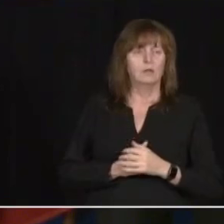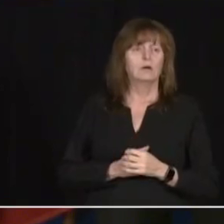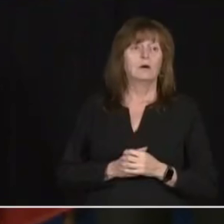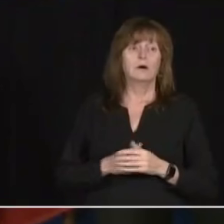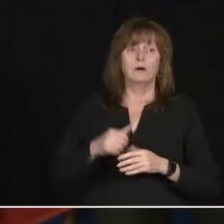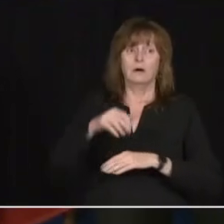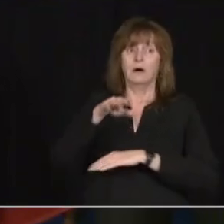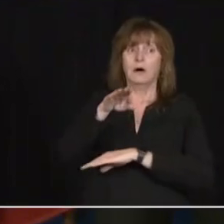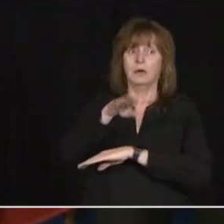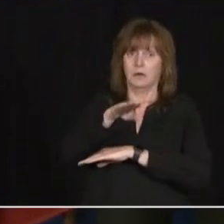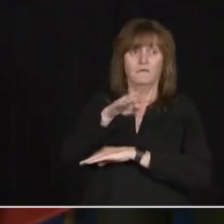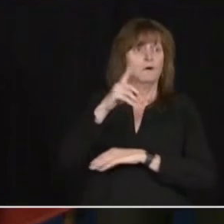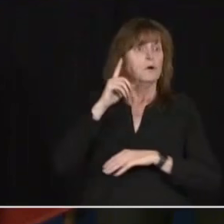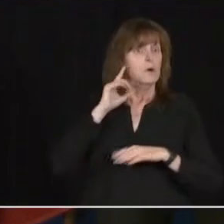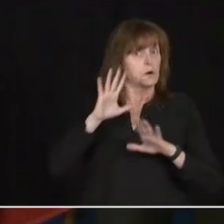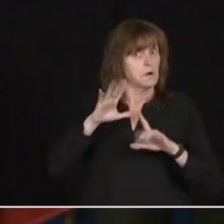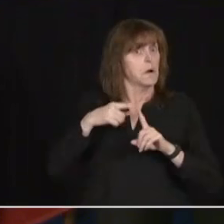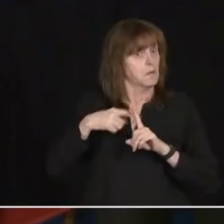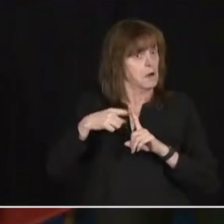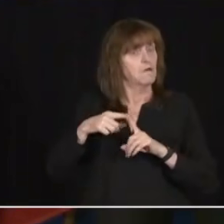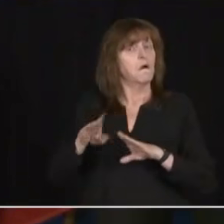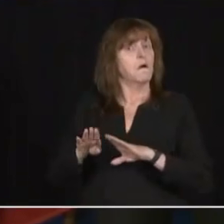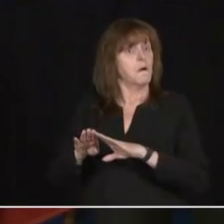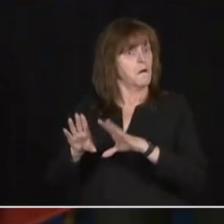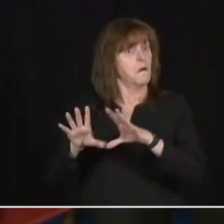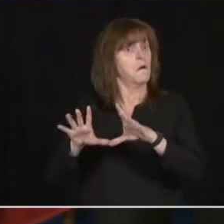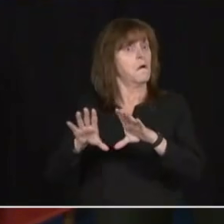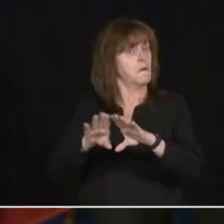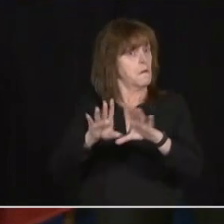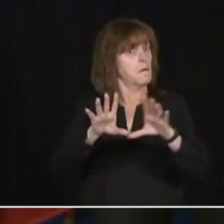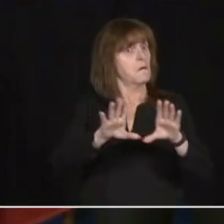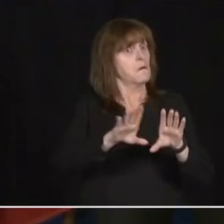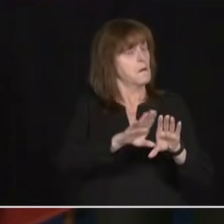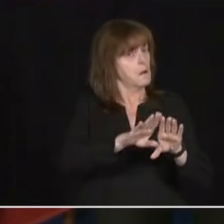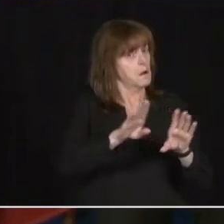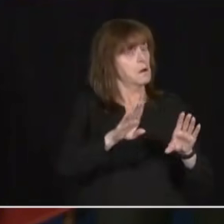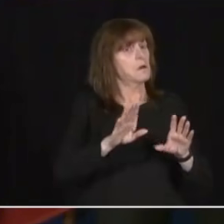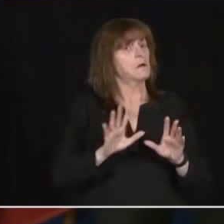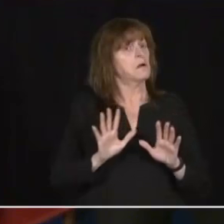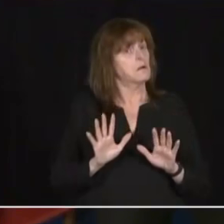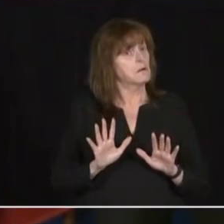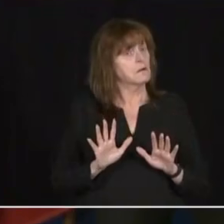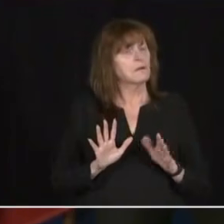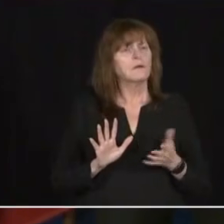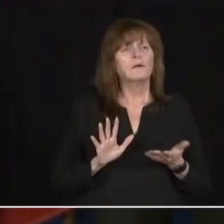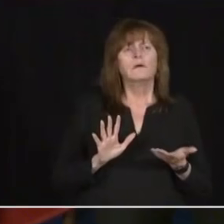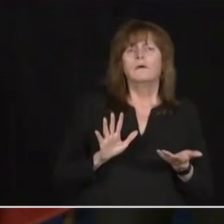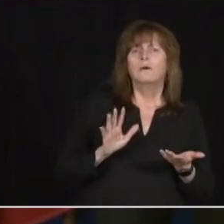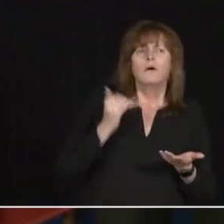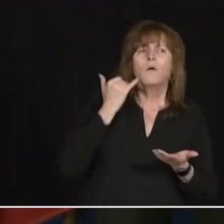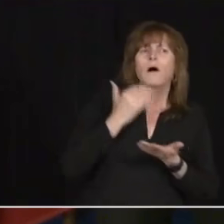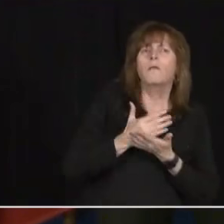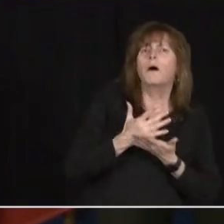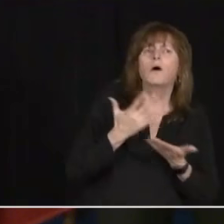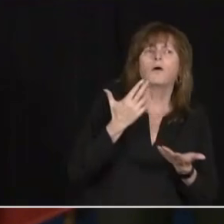We heard some great news for the retail sectors that were mentioned in terms of their reopening dates. I am wondering when restaurants